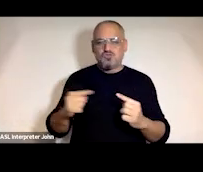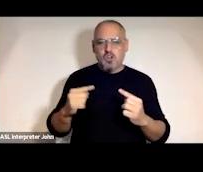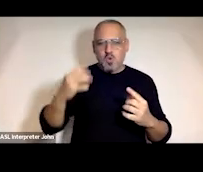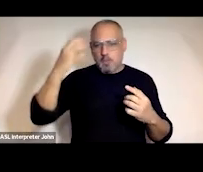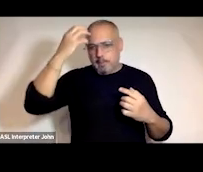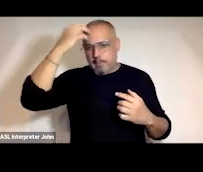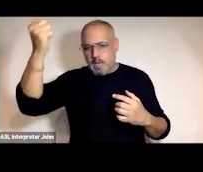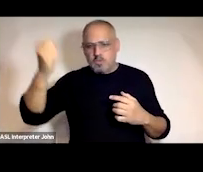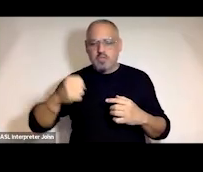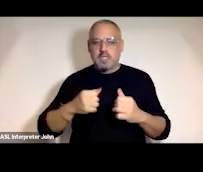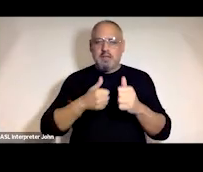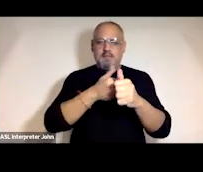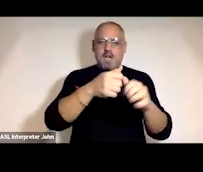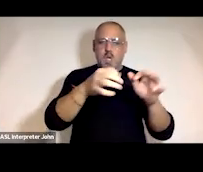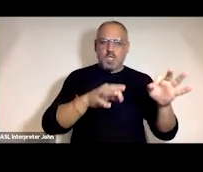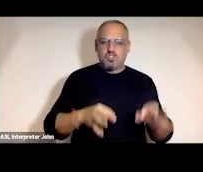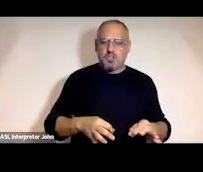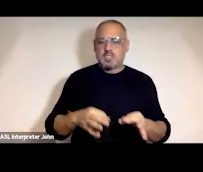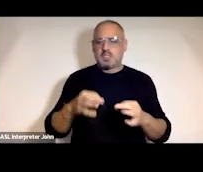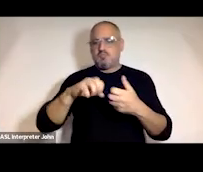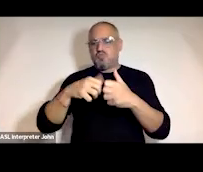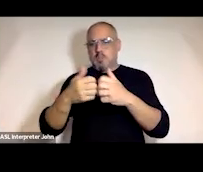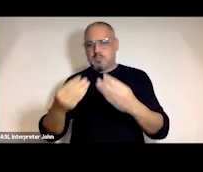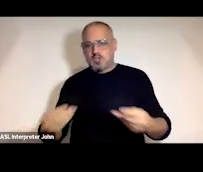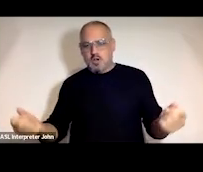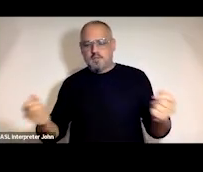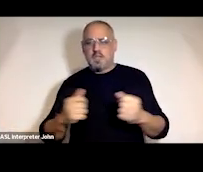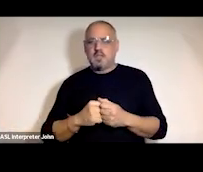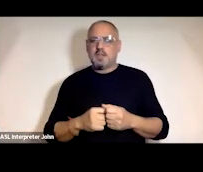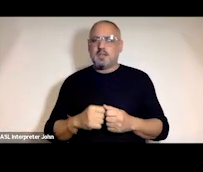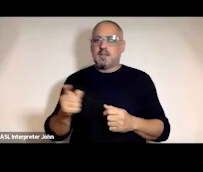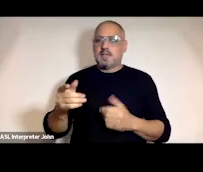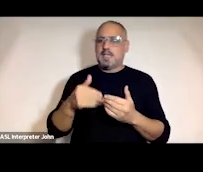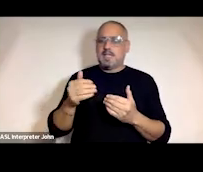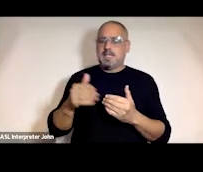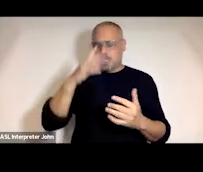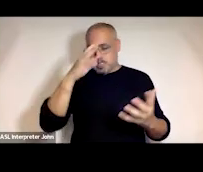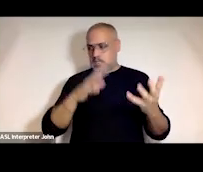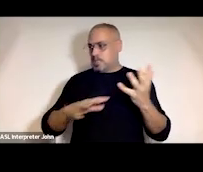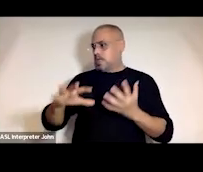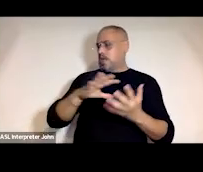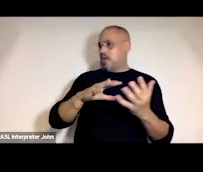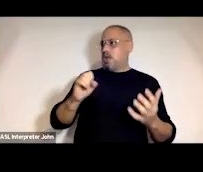following instructions, solving problems. Do they get easily confused if you are